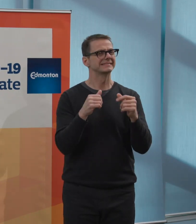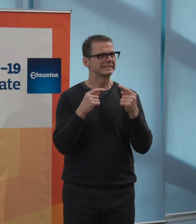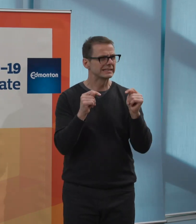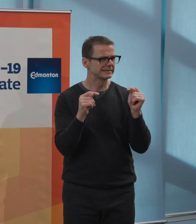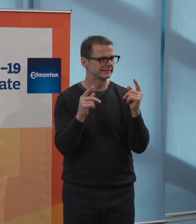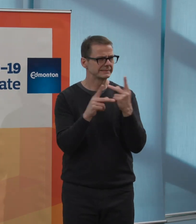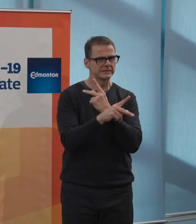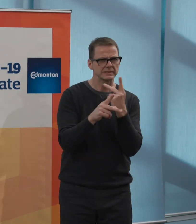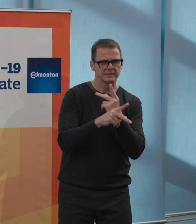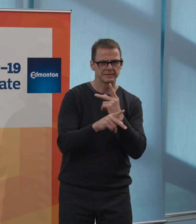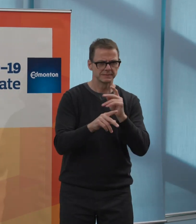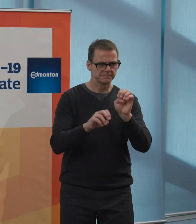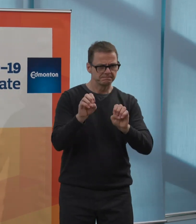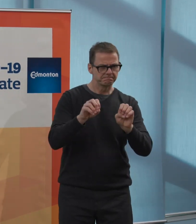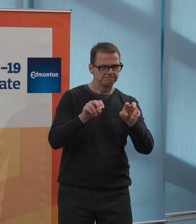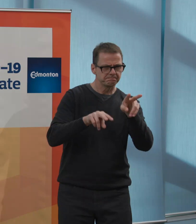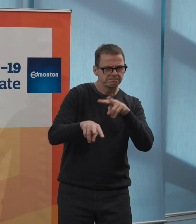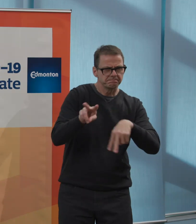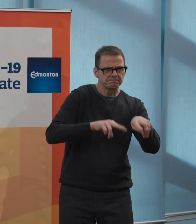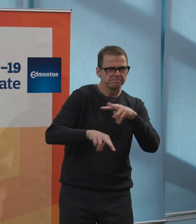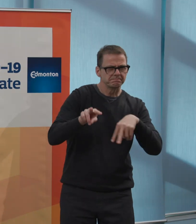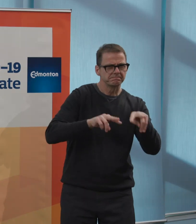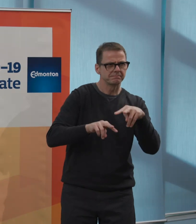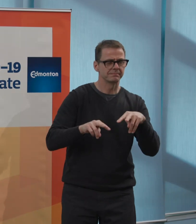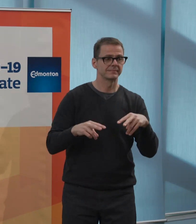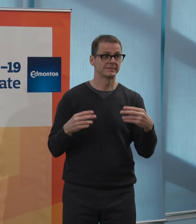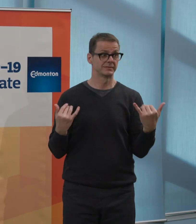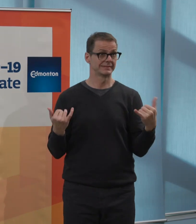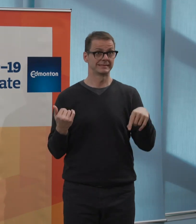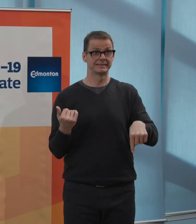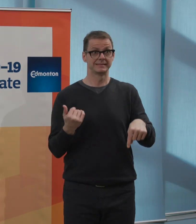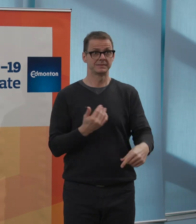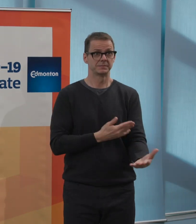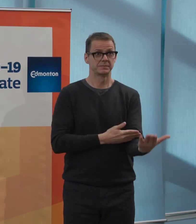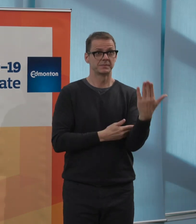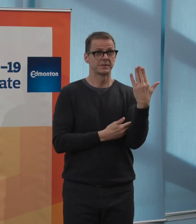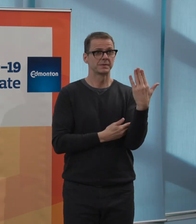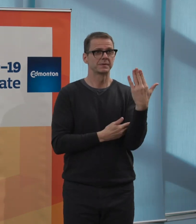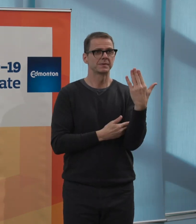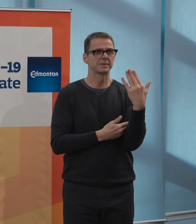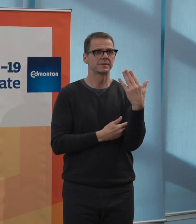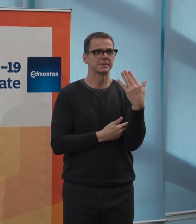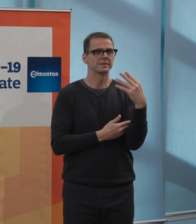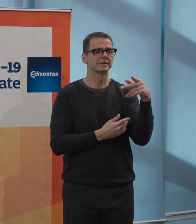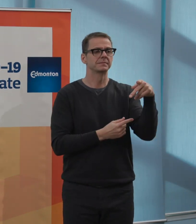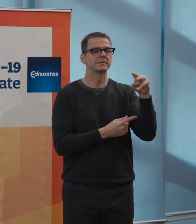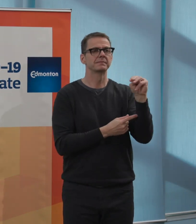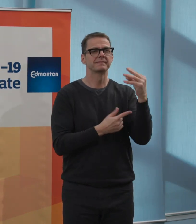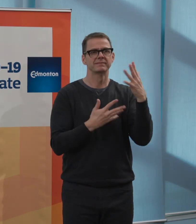announcement from the prime minister so early days in that regard certainly if